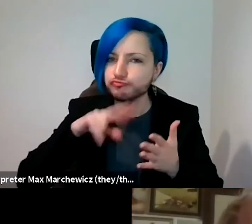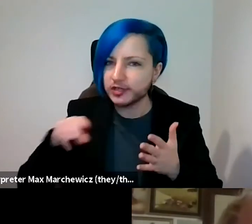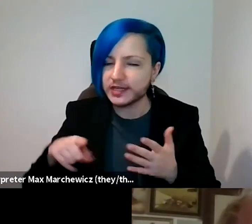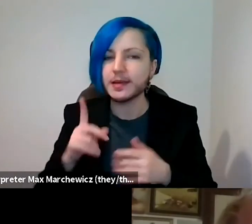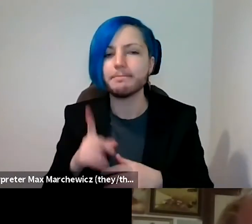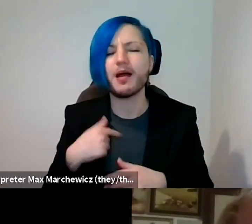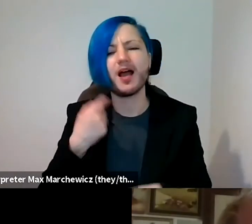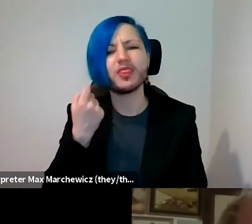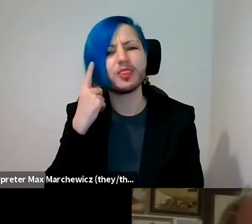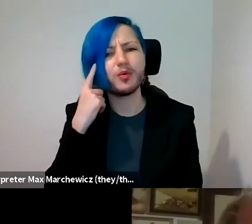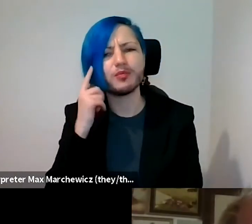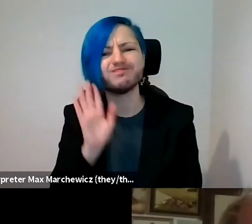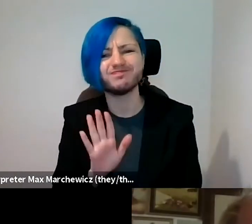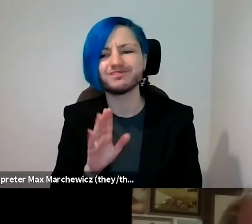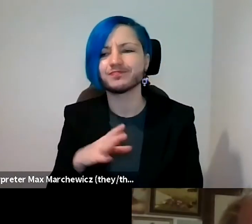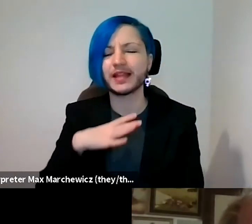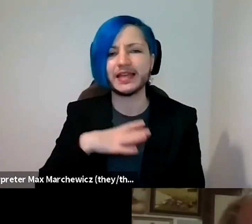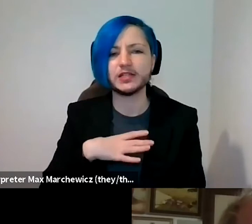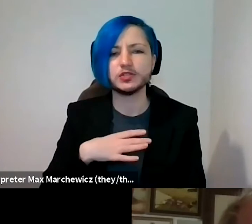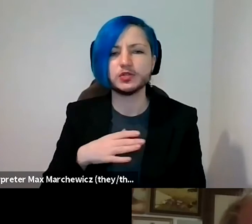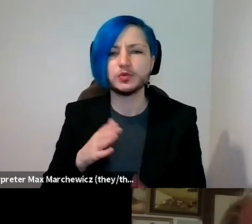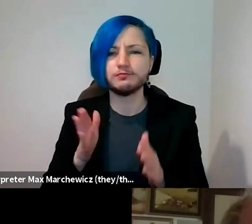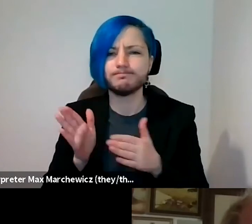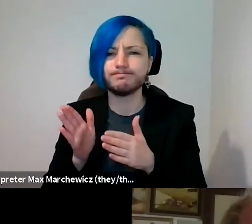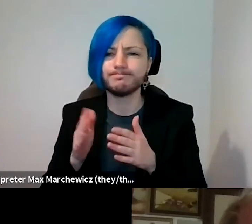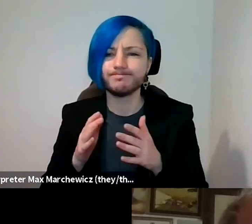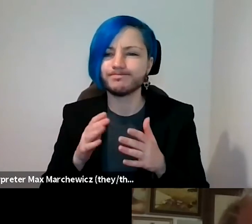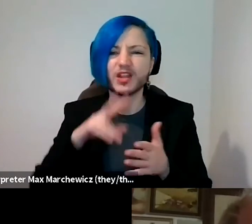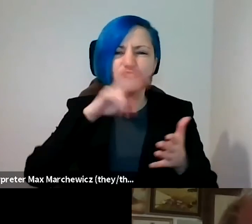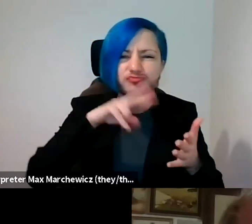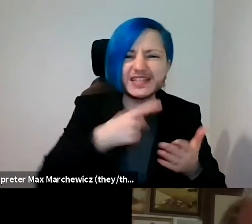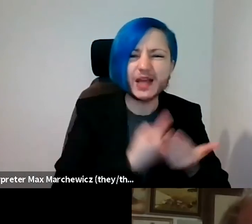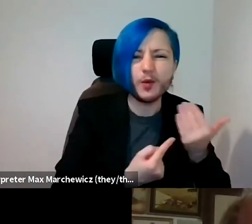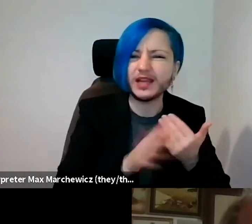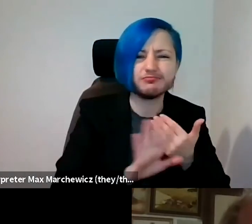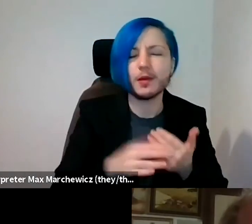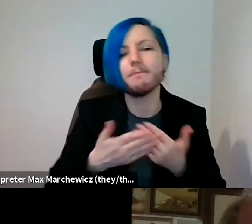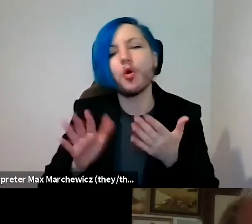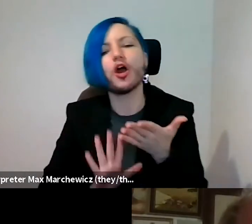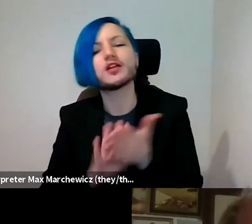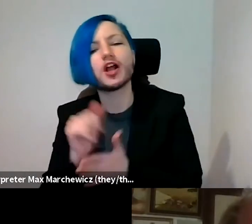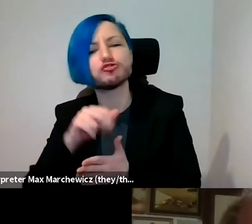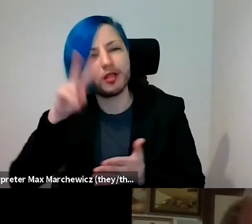we need to move away from thoroughly material reading, to a slightly more cultural reading. Now, why so?